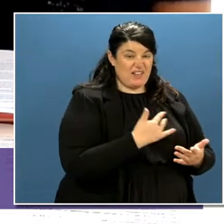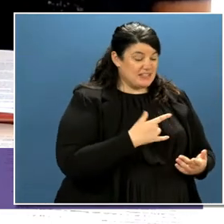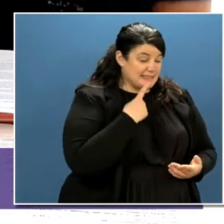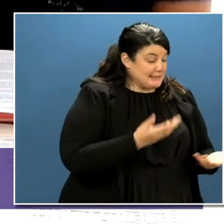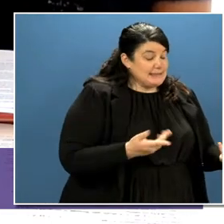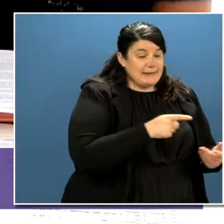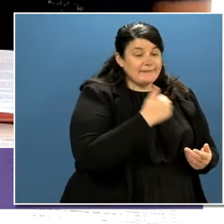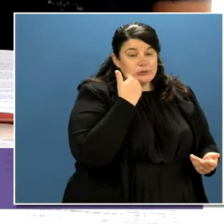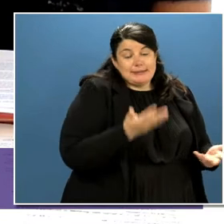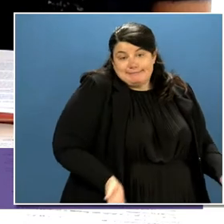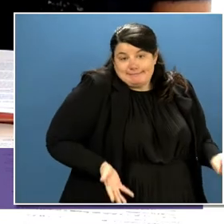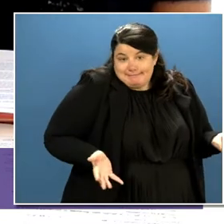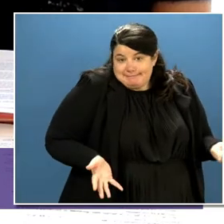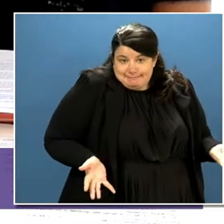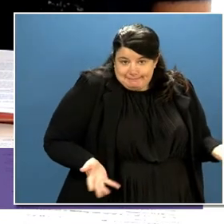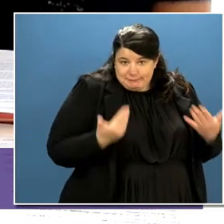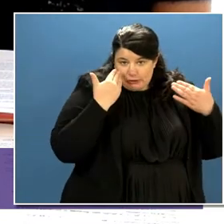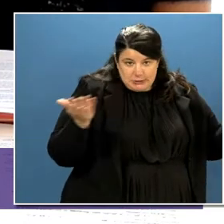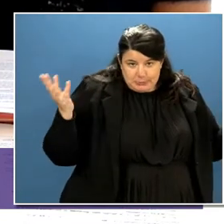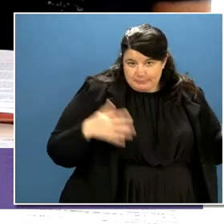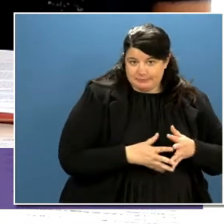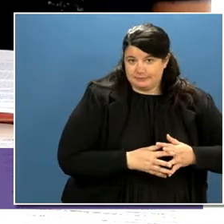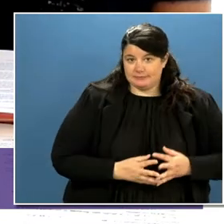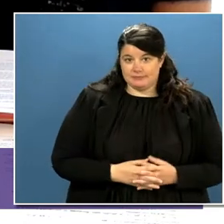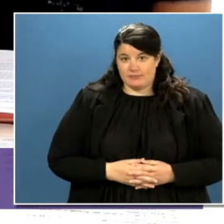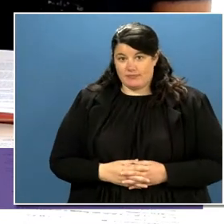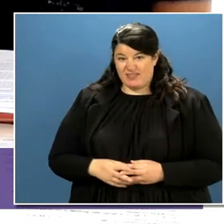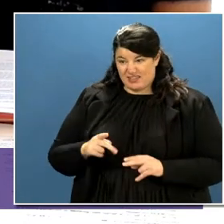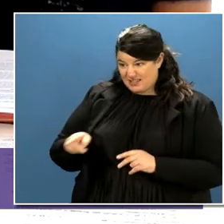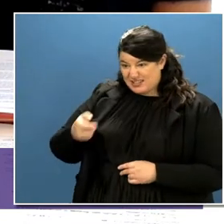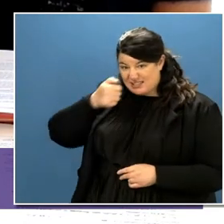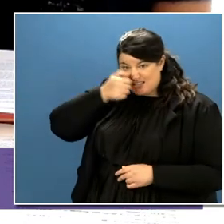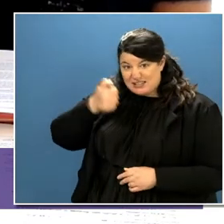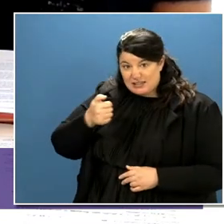Like, "We don't know". And for a young person, that's shattering, especially living with a